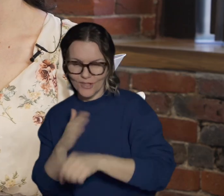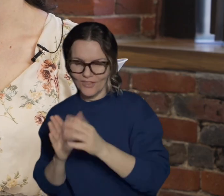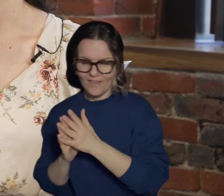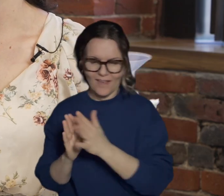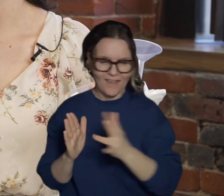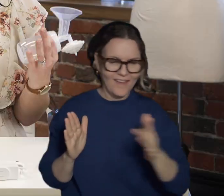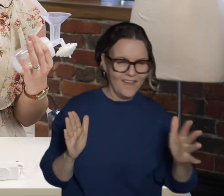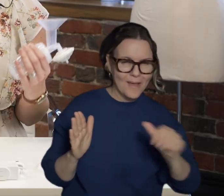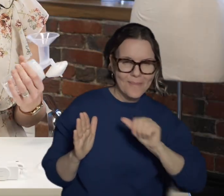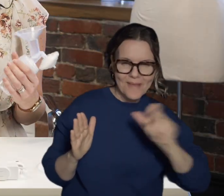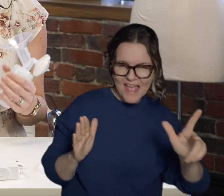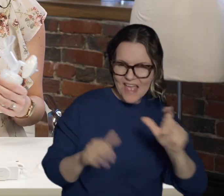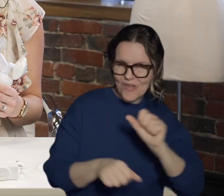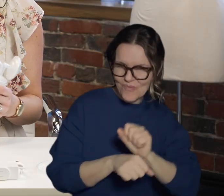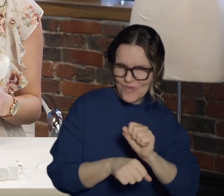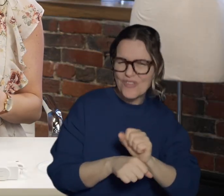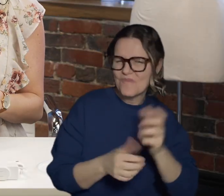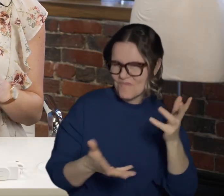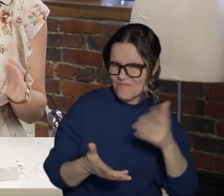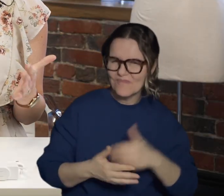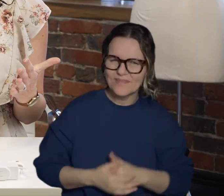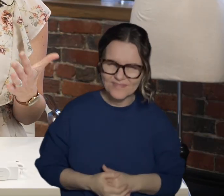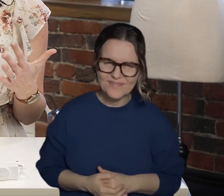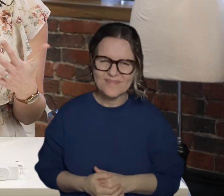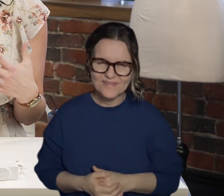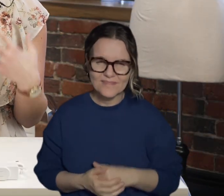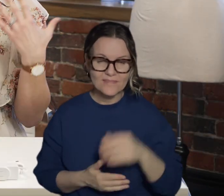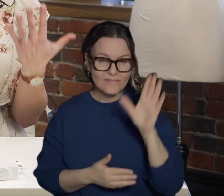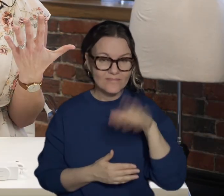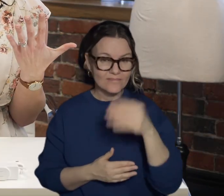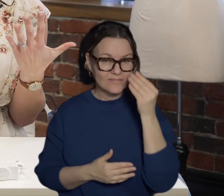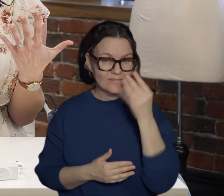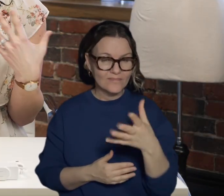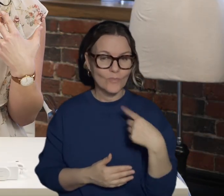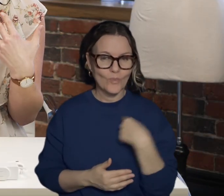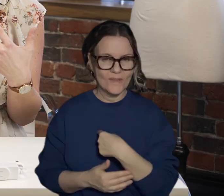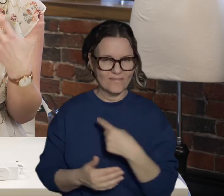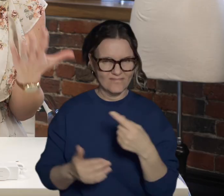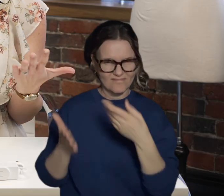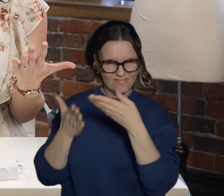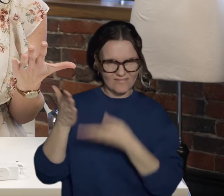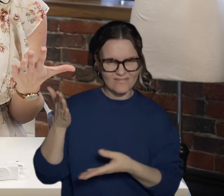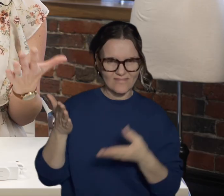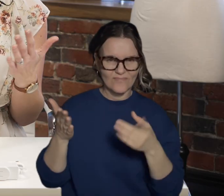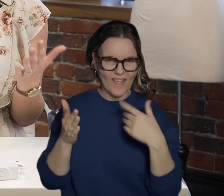postpartum even return to work so we don't want somebody to just get their pump and say good luck